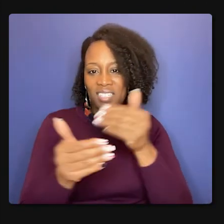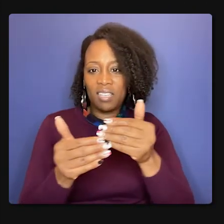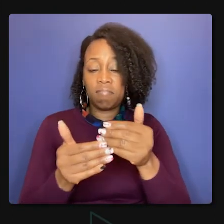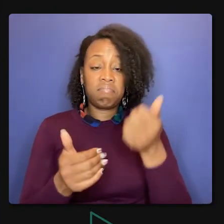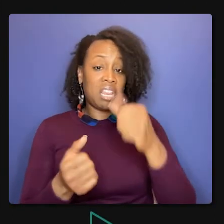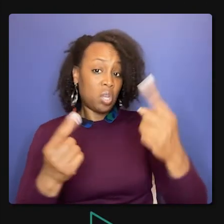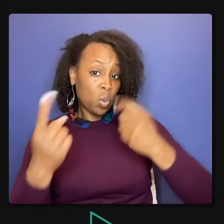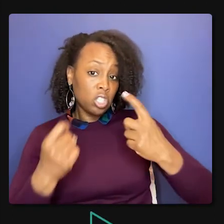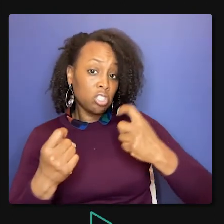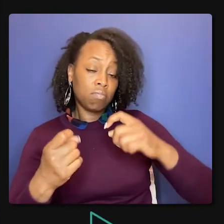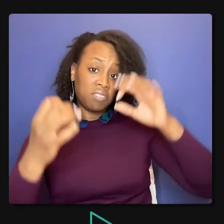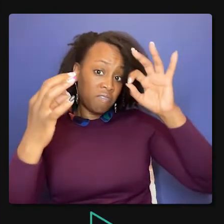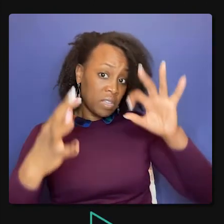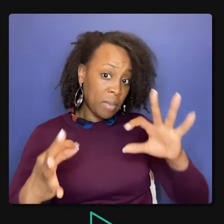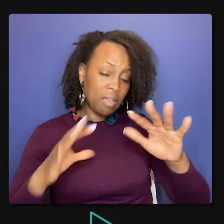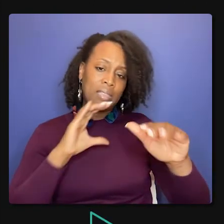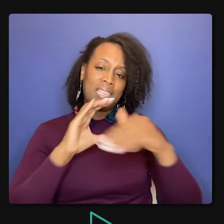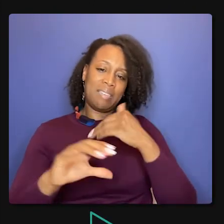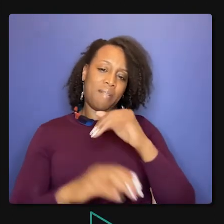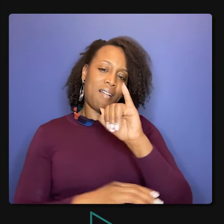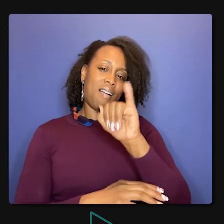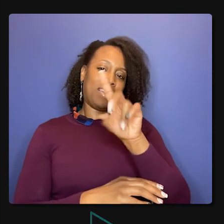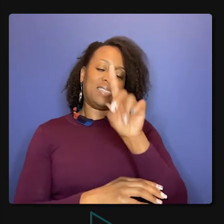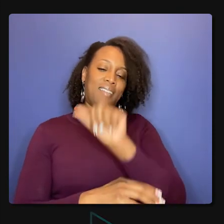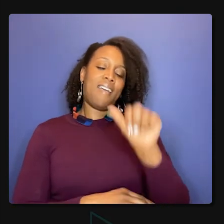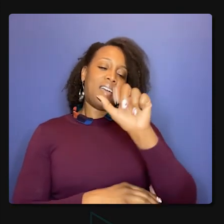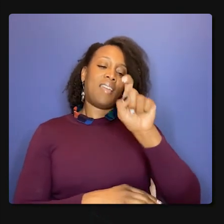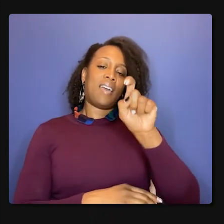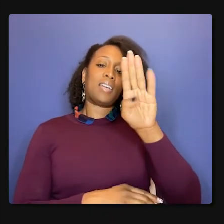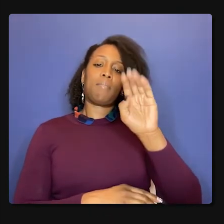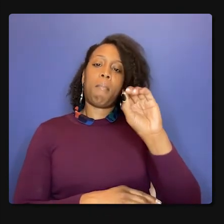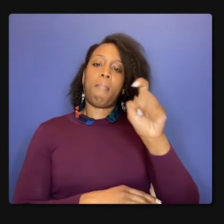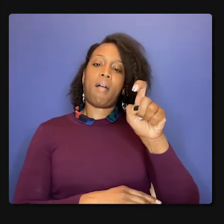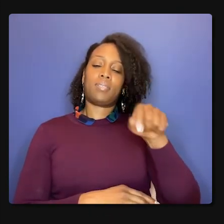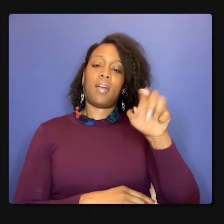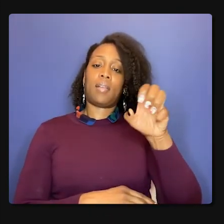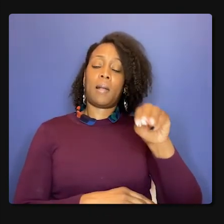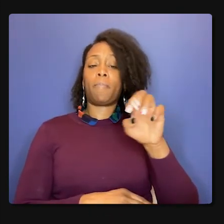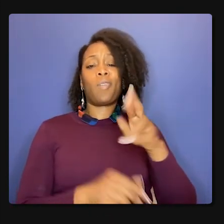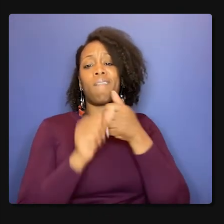If you have any follow up questions or feedback, send us an email at ID@xbox.com